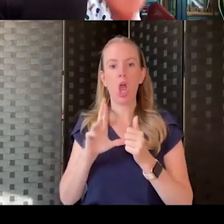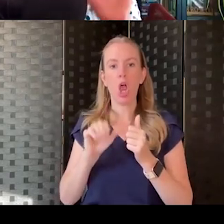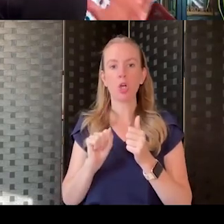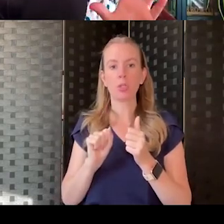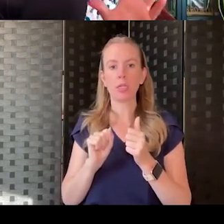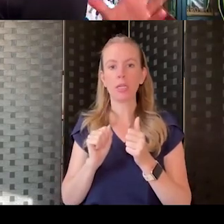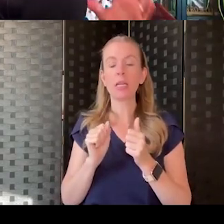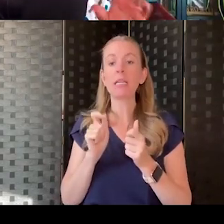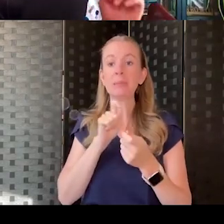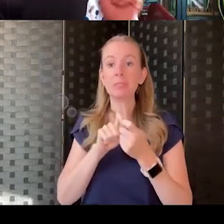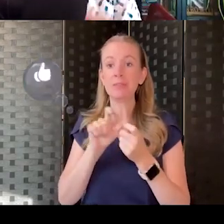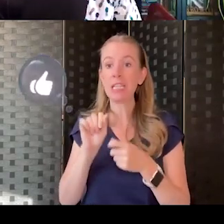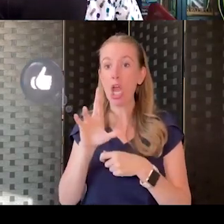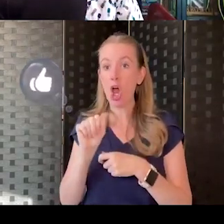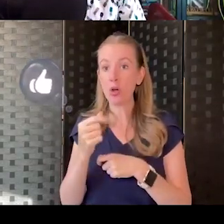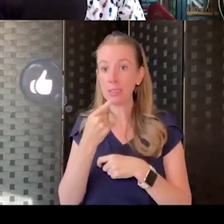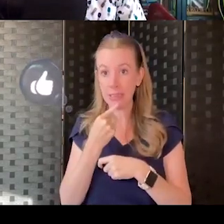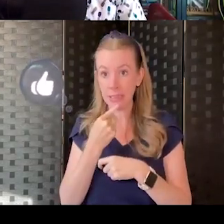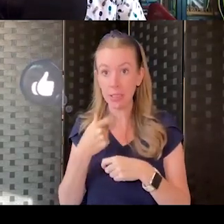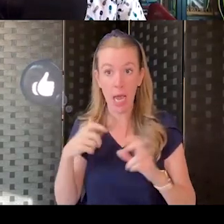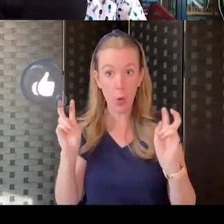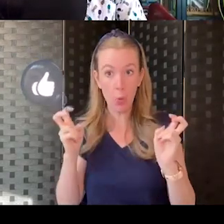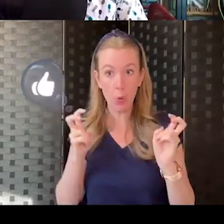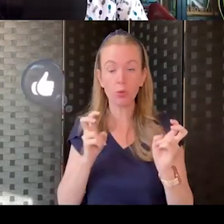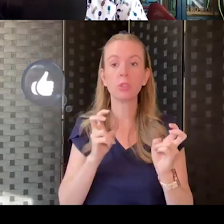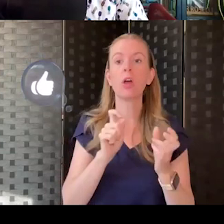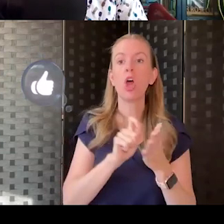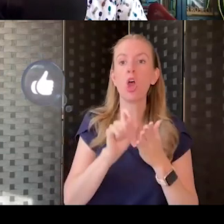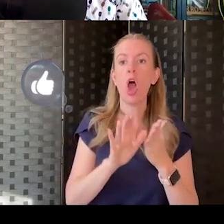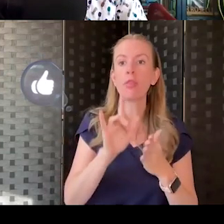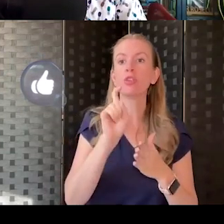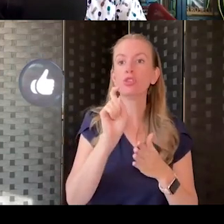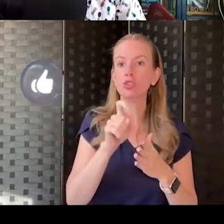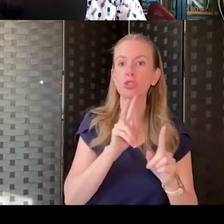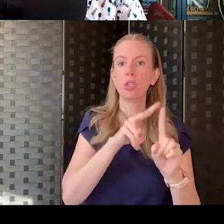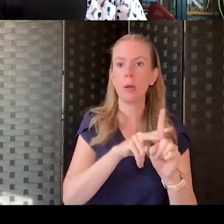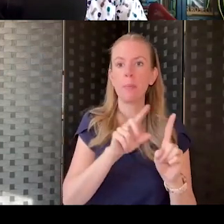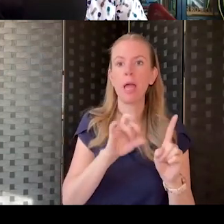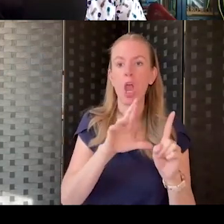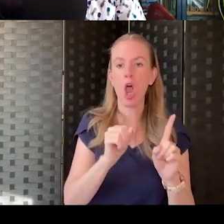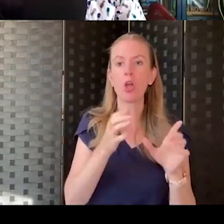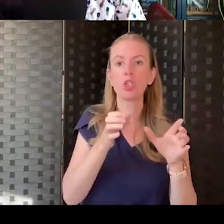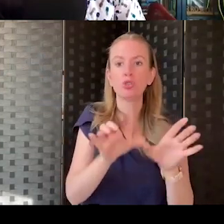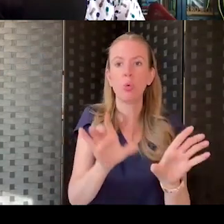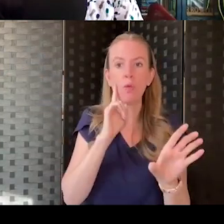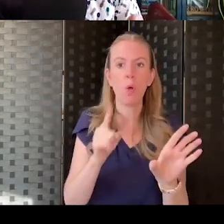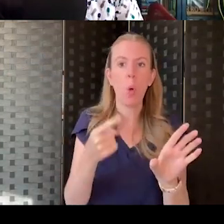specifically says, and I quote, "authors should apply ARIA sort should only one header at a time."